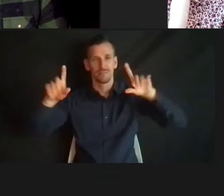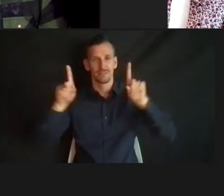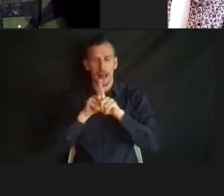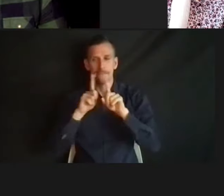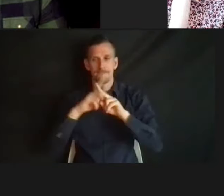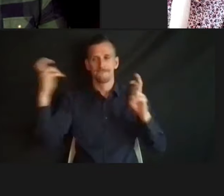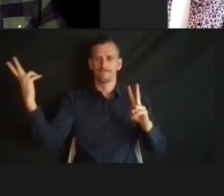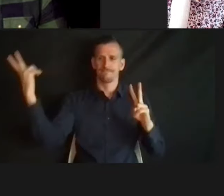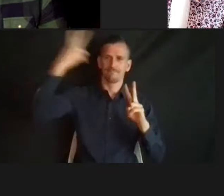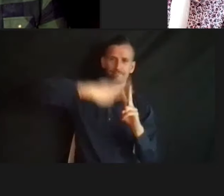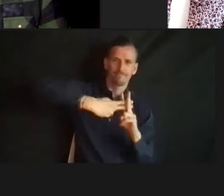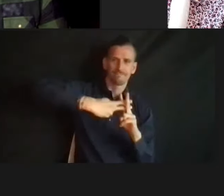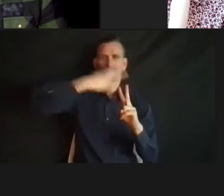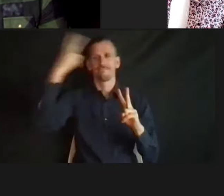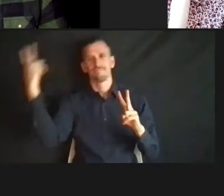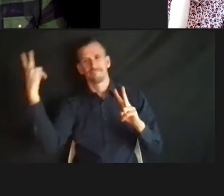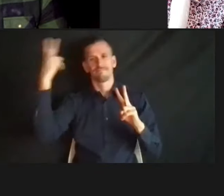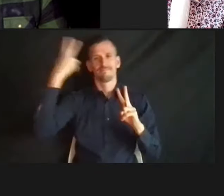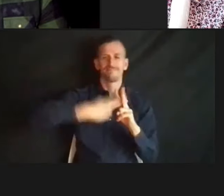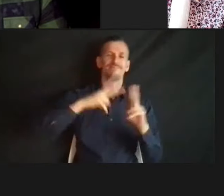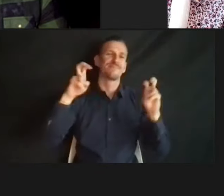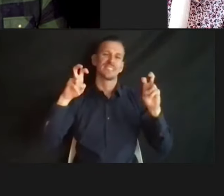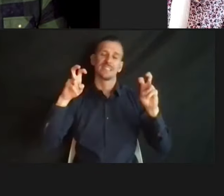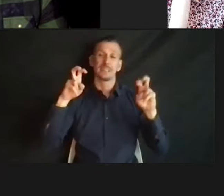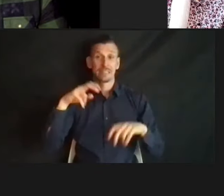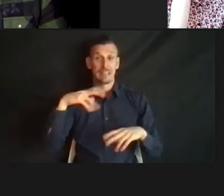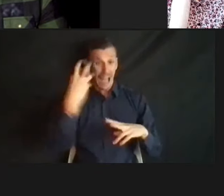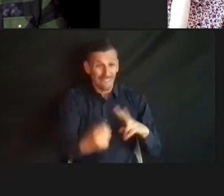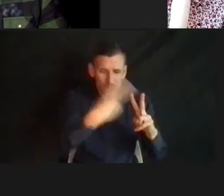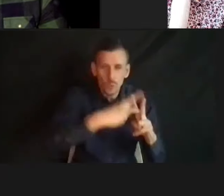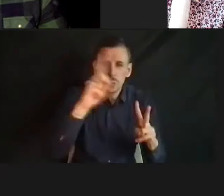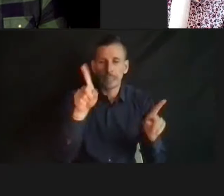and talk about food security sometimes the country has completely vast realities